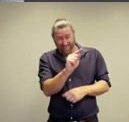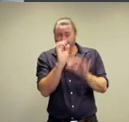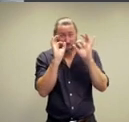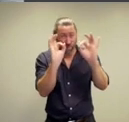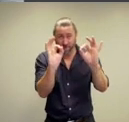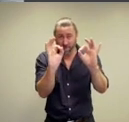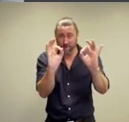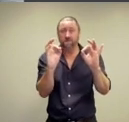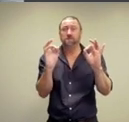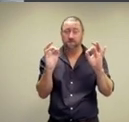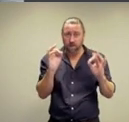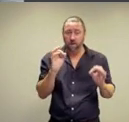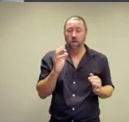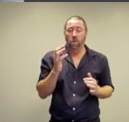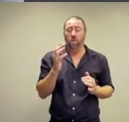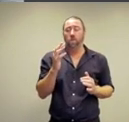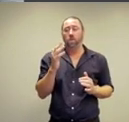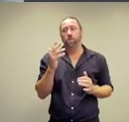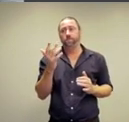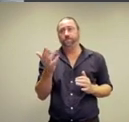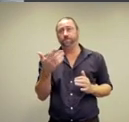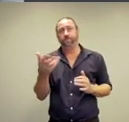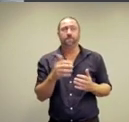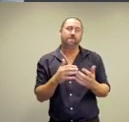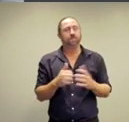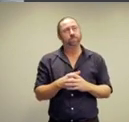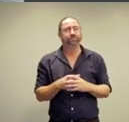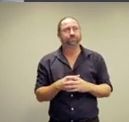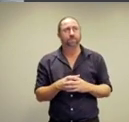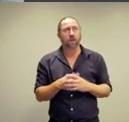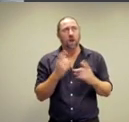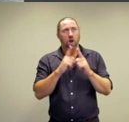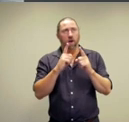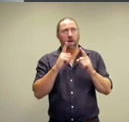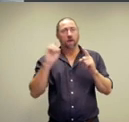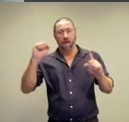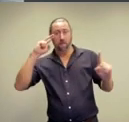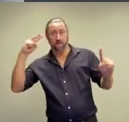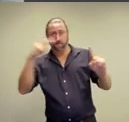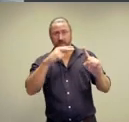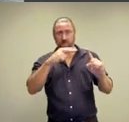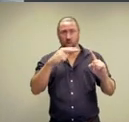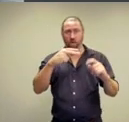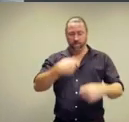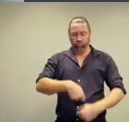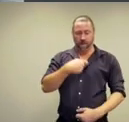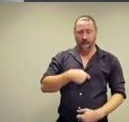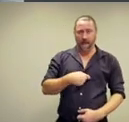you know, using those key, key kind of, thoughts and discourse